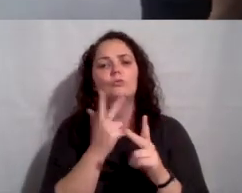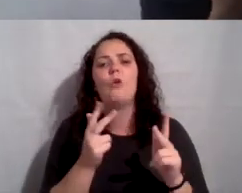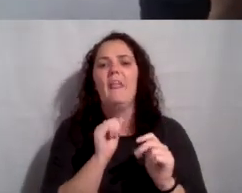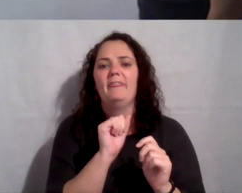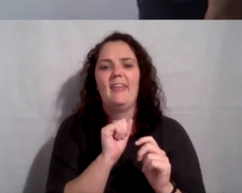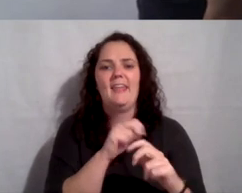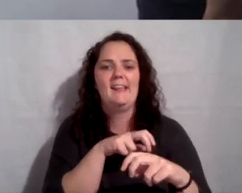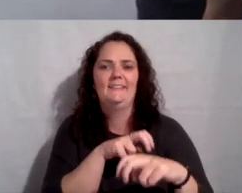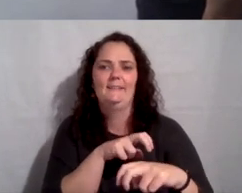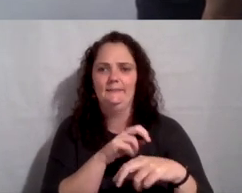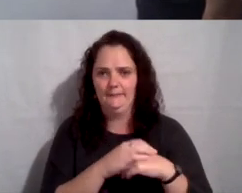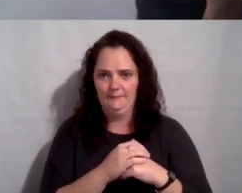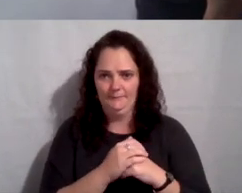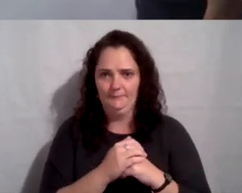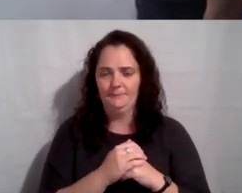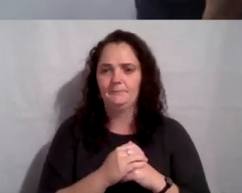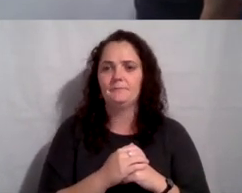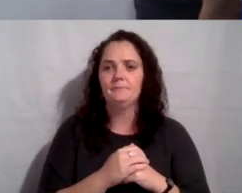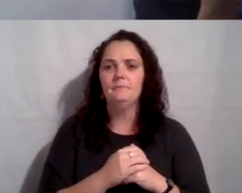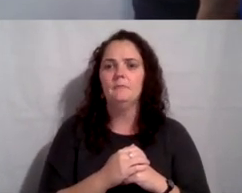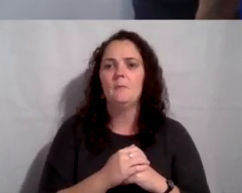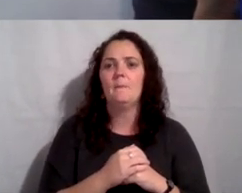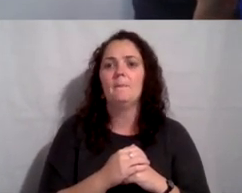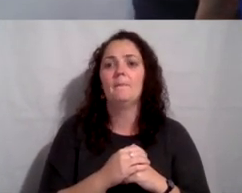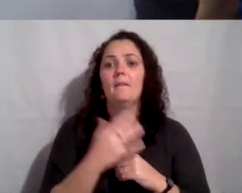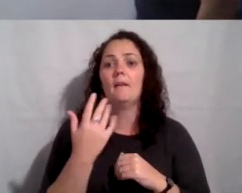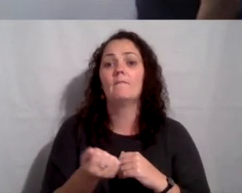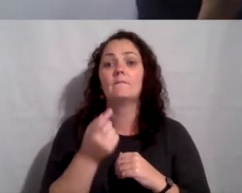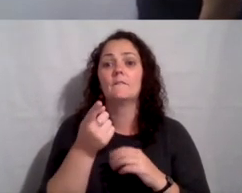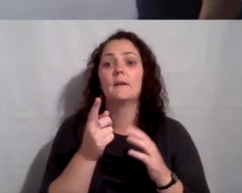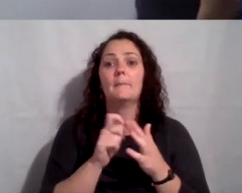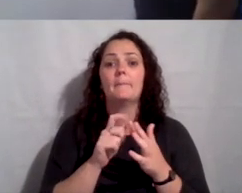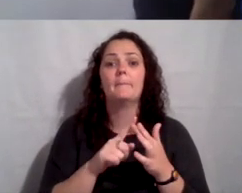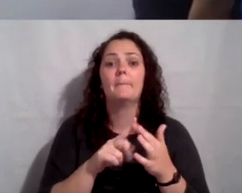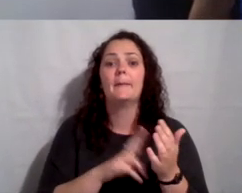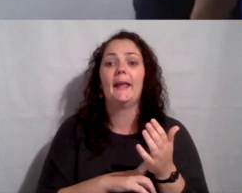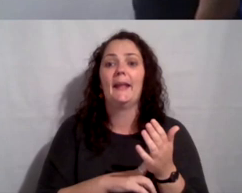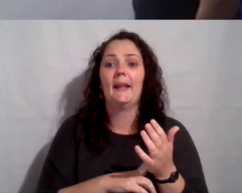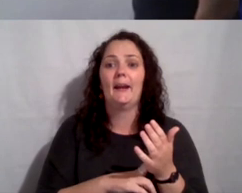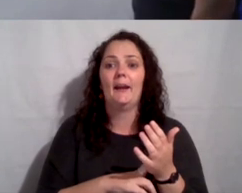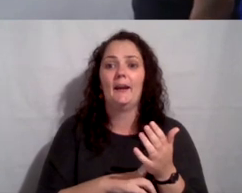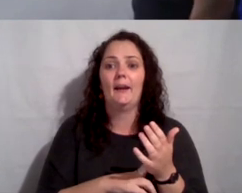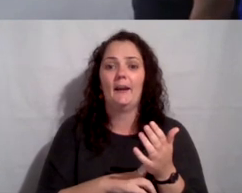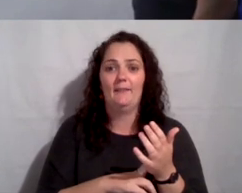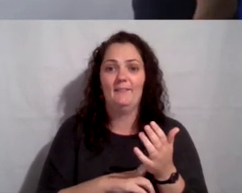alright and working with pen, so you're going to have to be very, very open